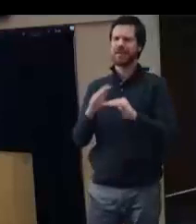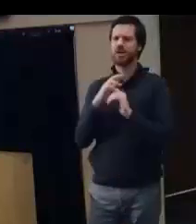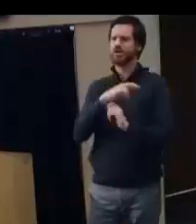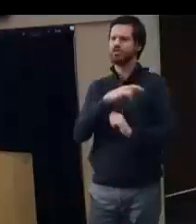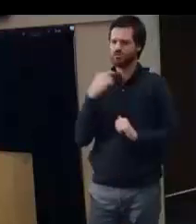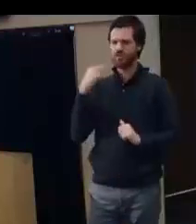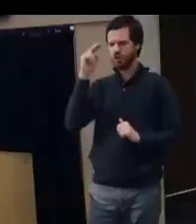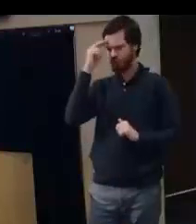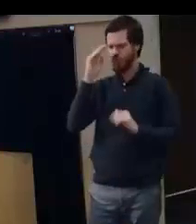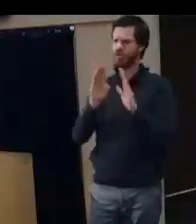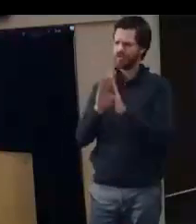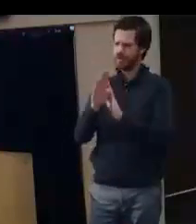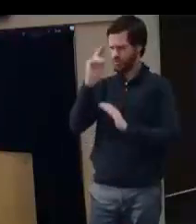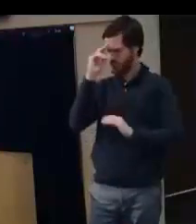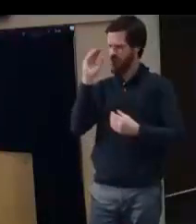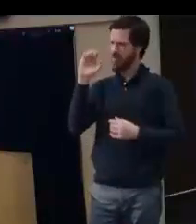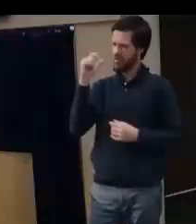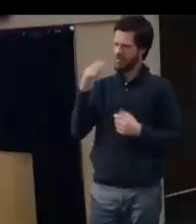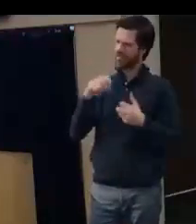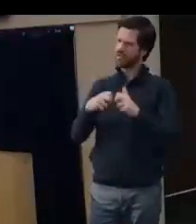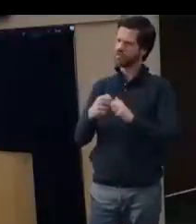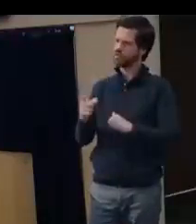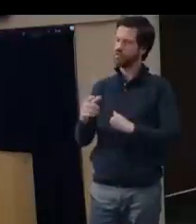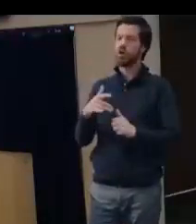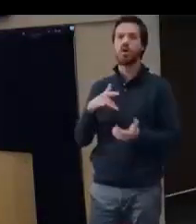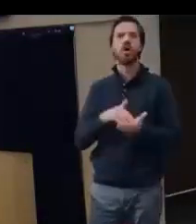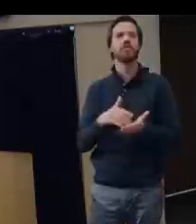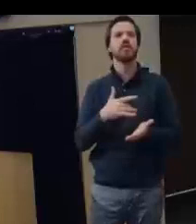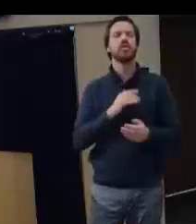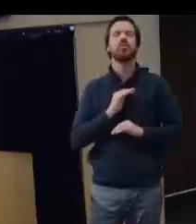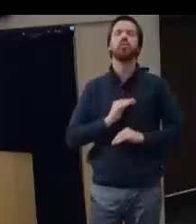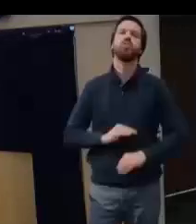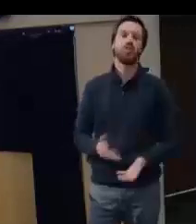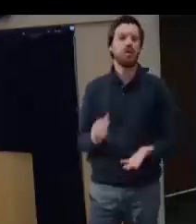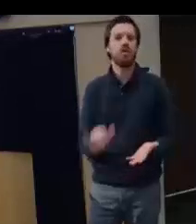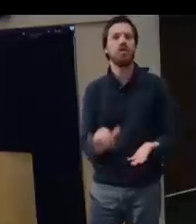neurodevelopmental neurocognitive issues they're often relieved to know that because oftentimes